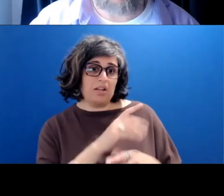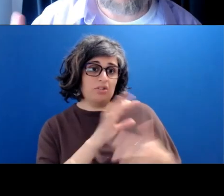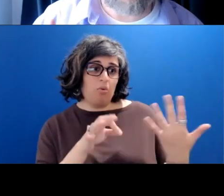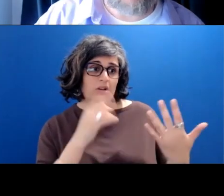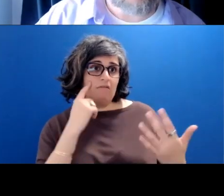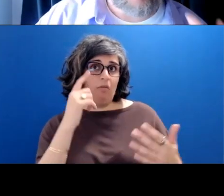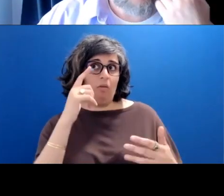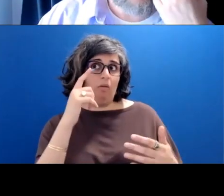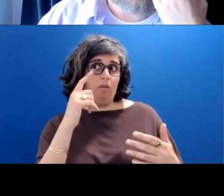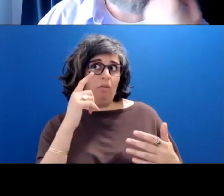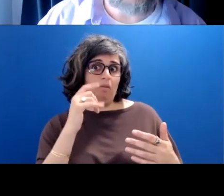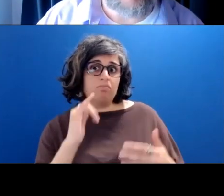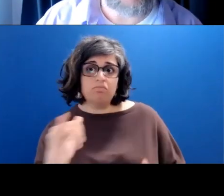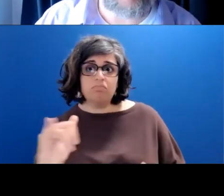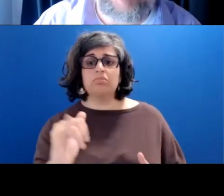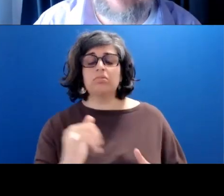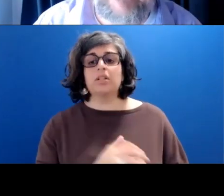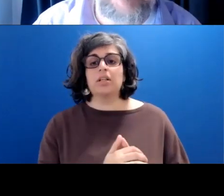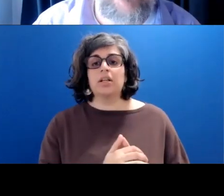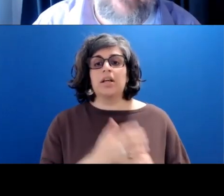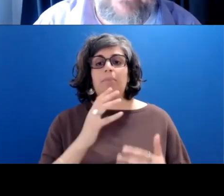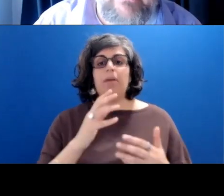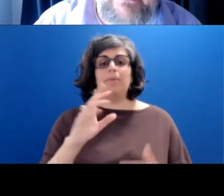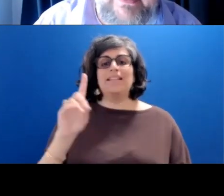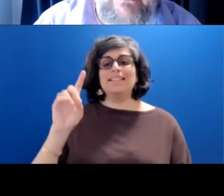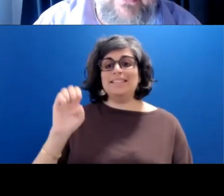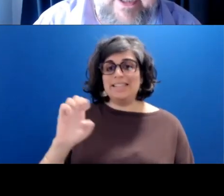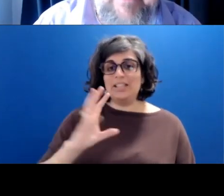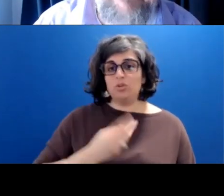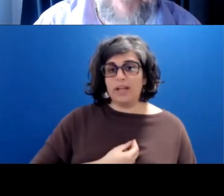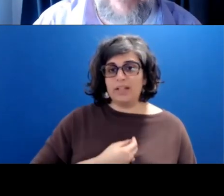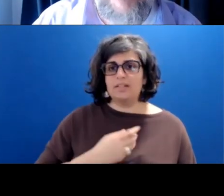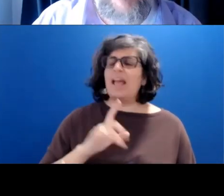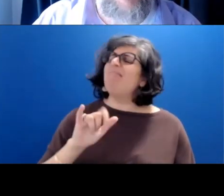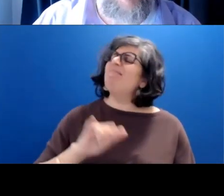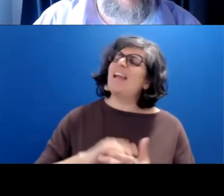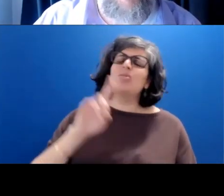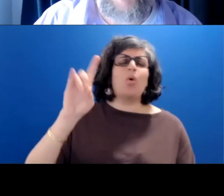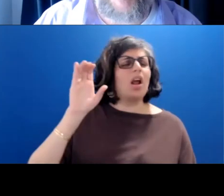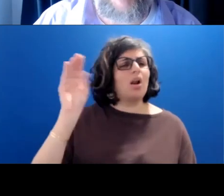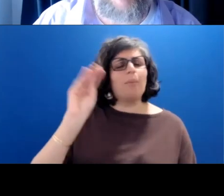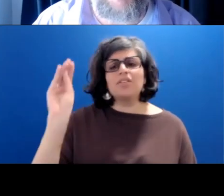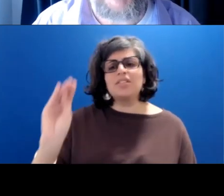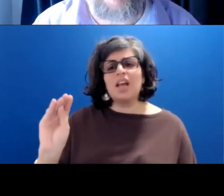And they may decide to detransition. And that is 100% okay. And hopefully, folks have the support